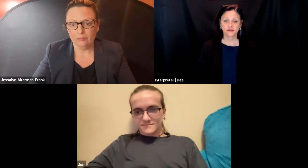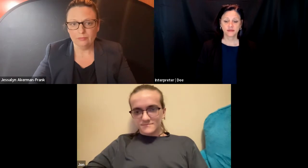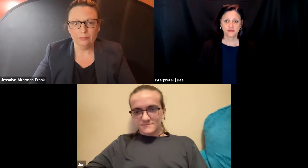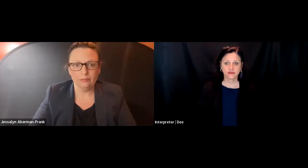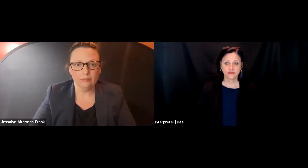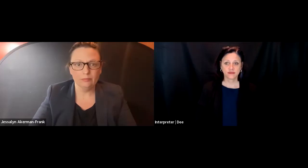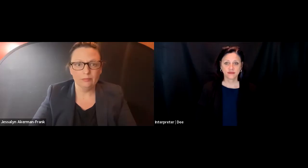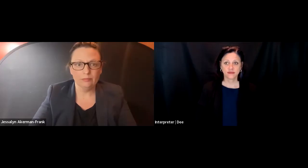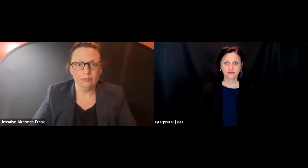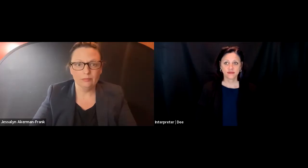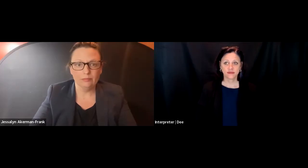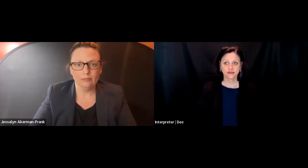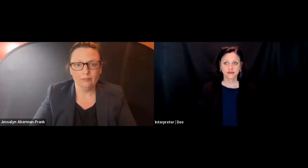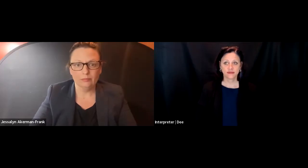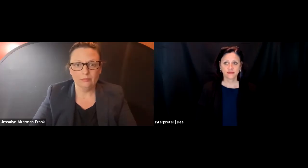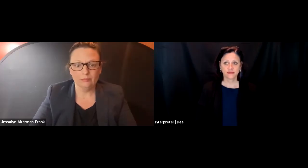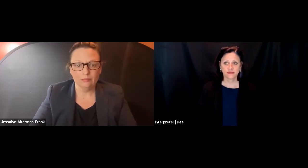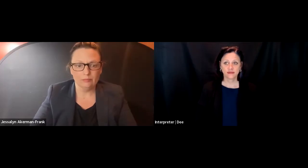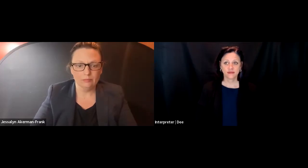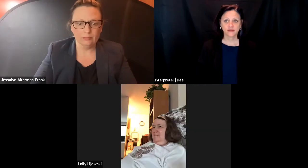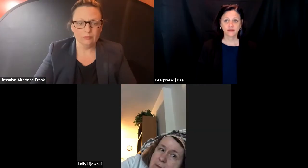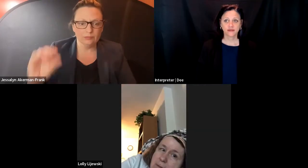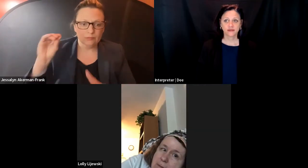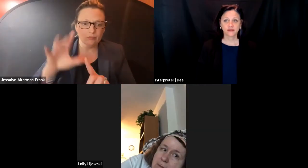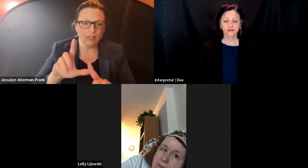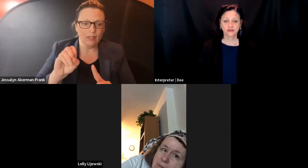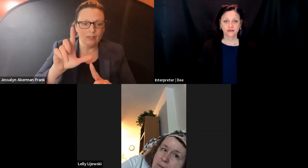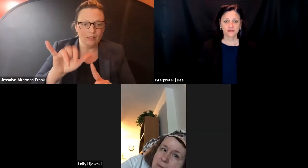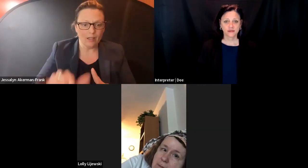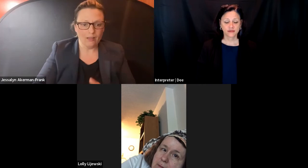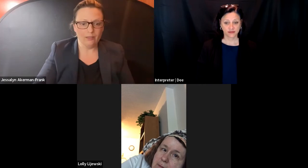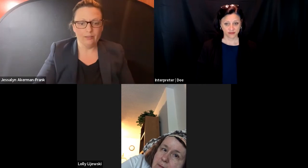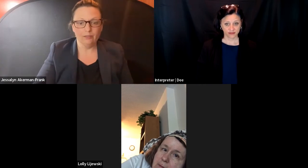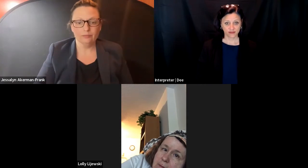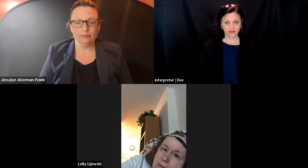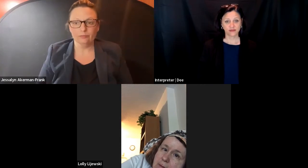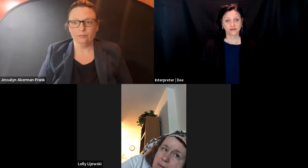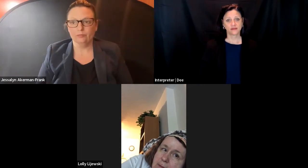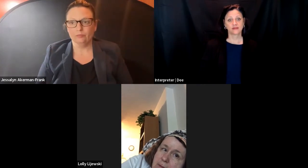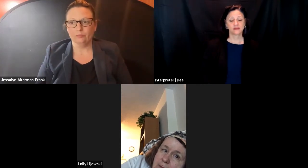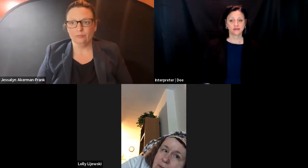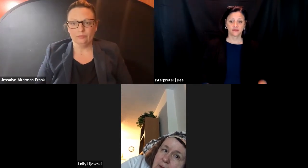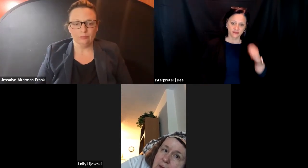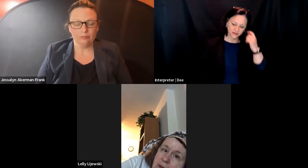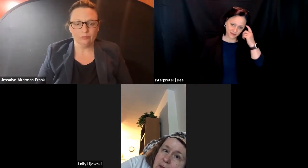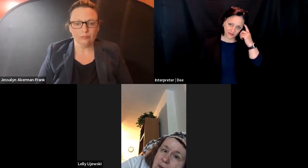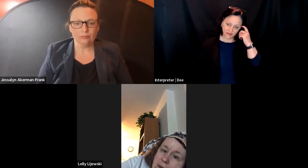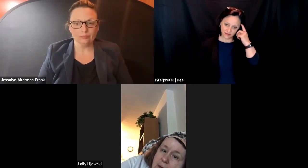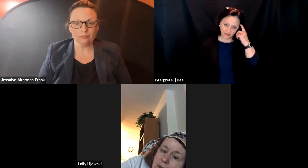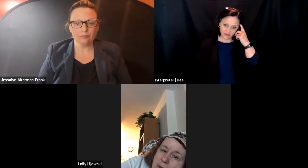I will turn you off and then I will spotlight Lolly.